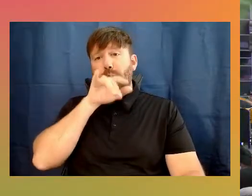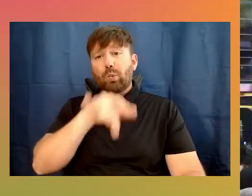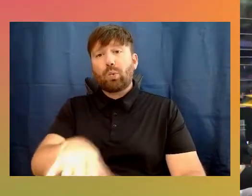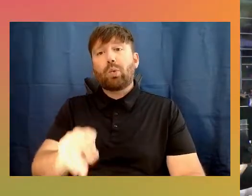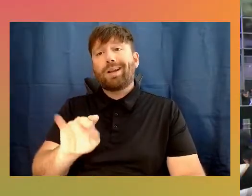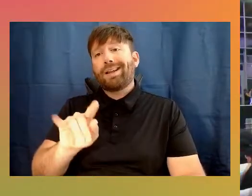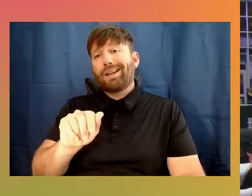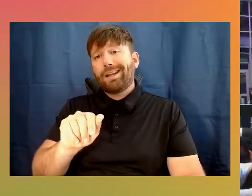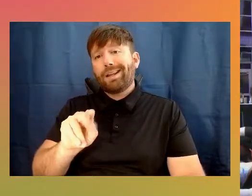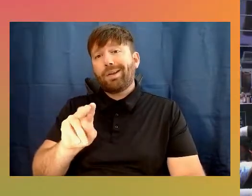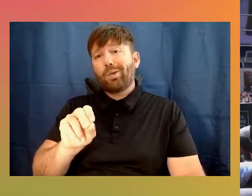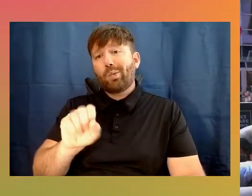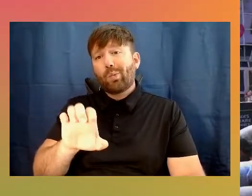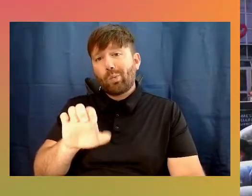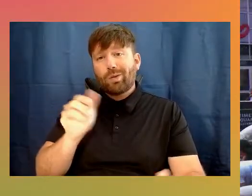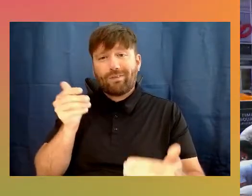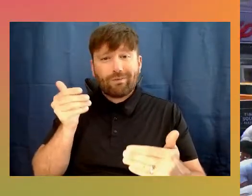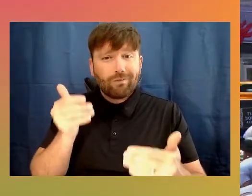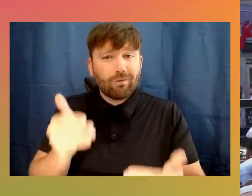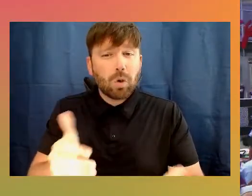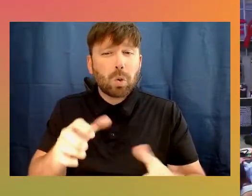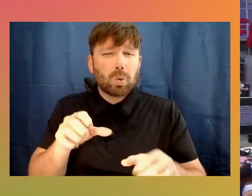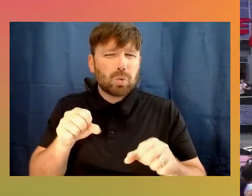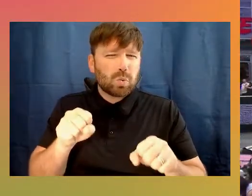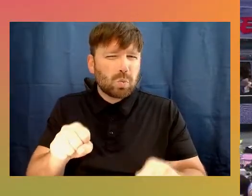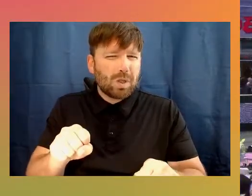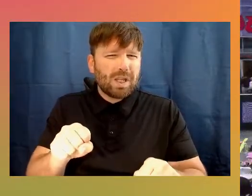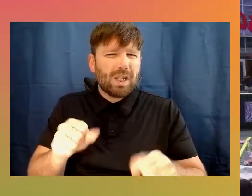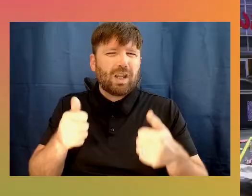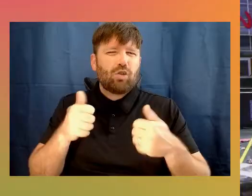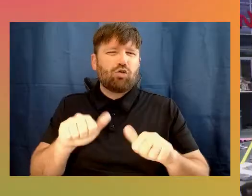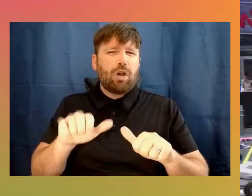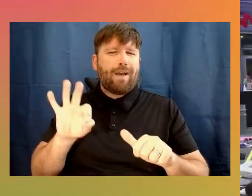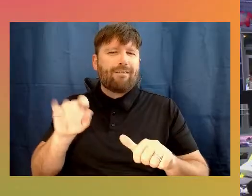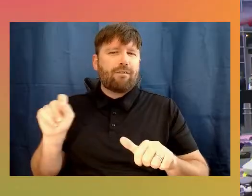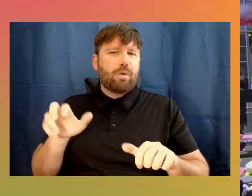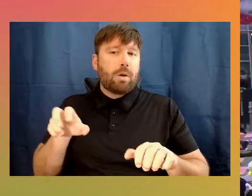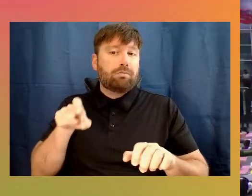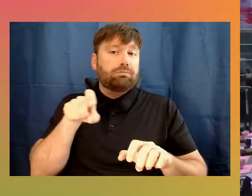EXHALE KNEE TO NOSE.